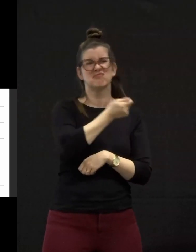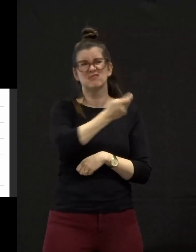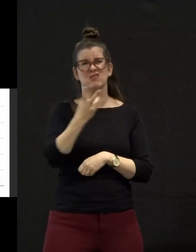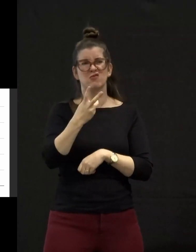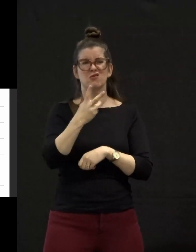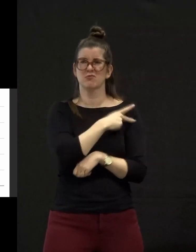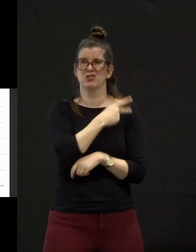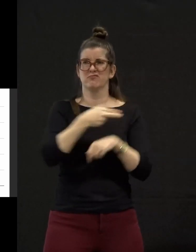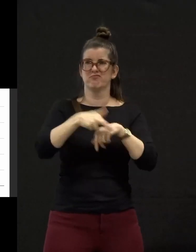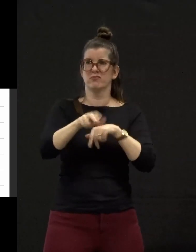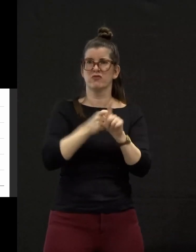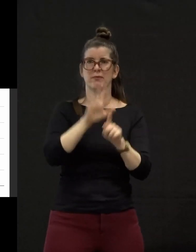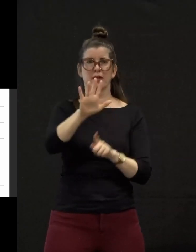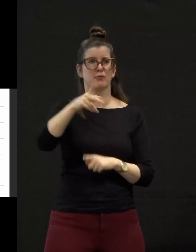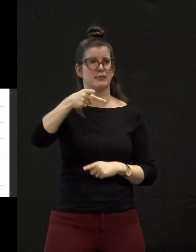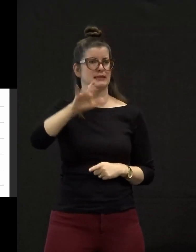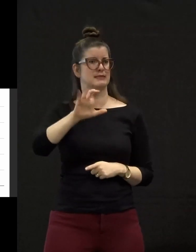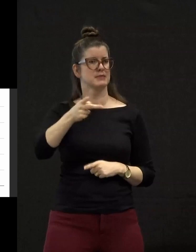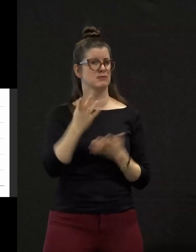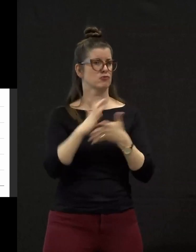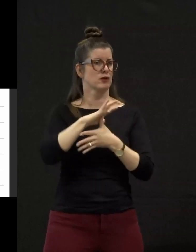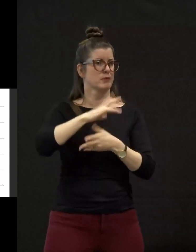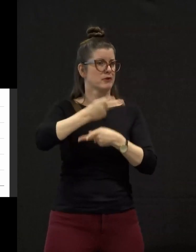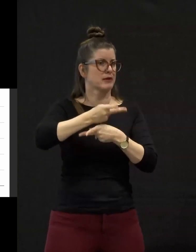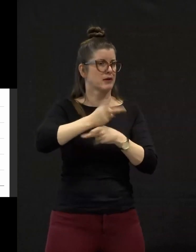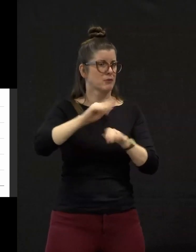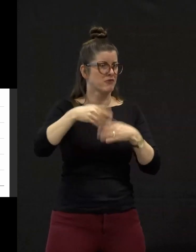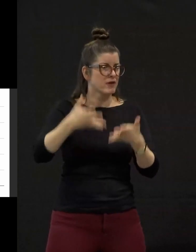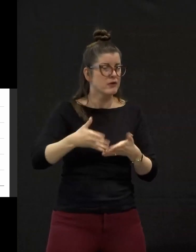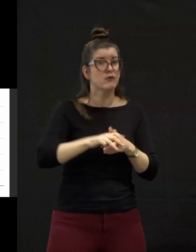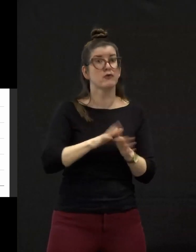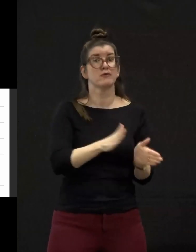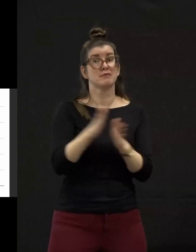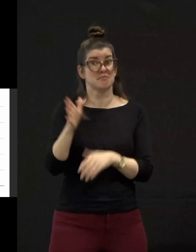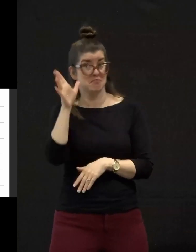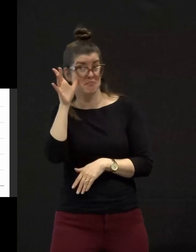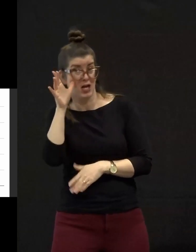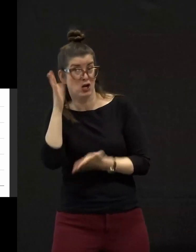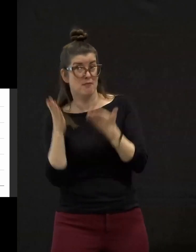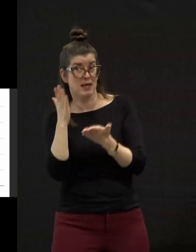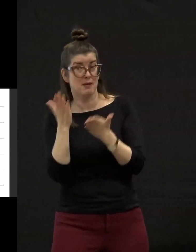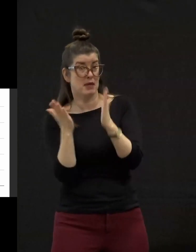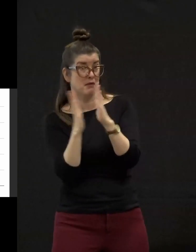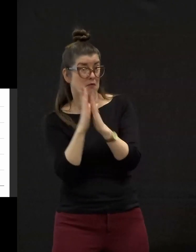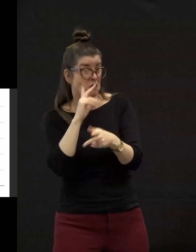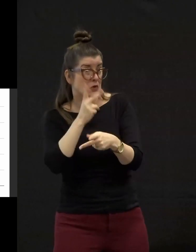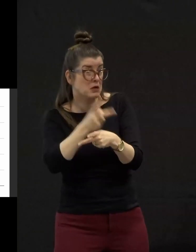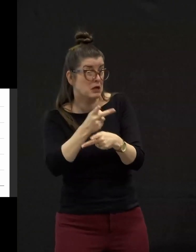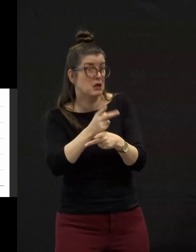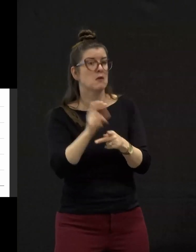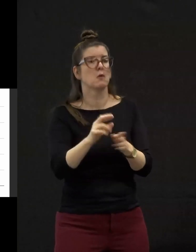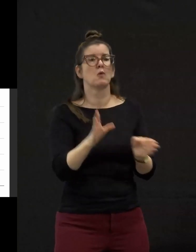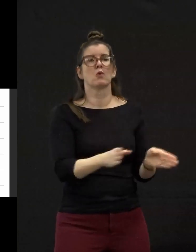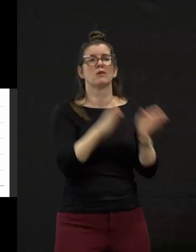from their primary care provider. Their parent might have pursued care or maybe a provider from their school setting